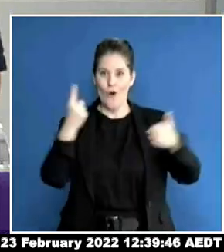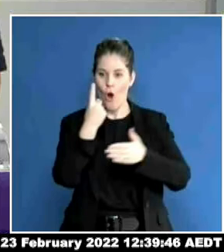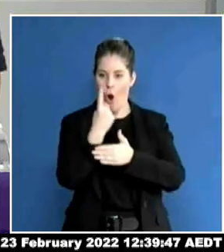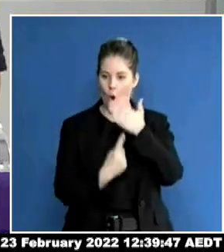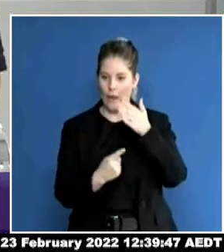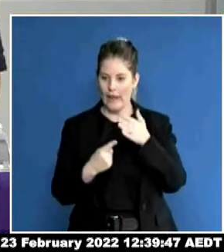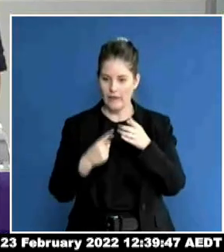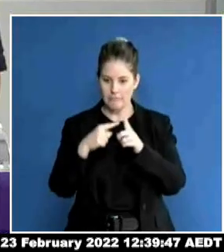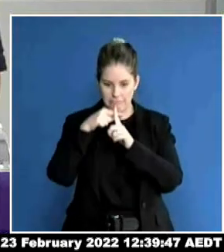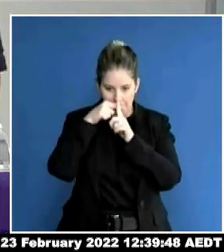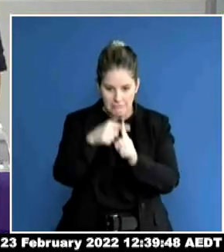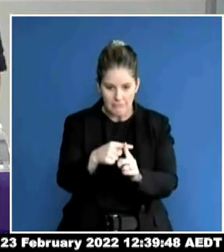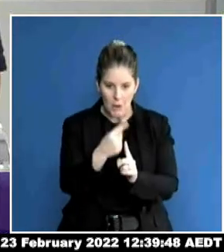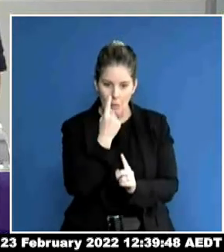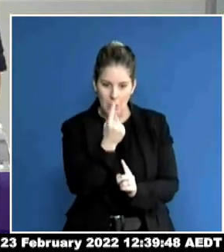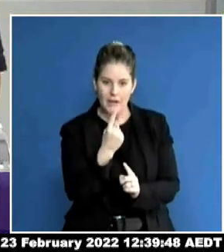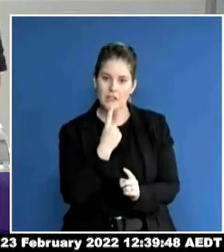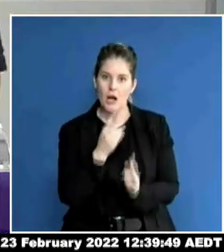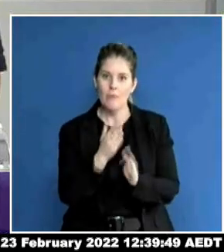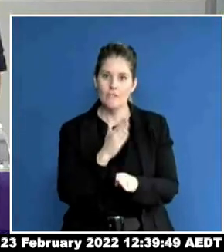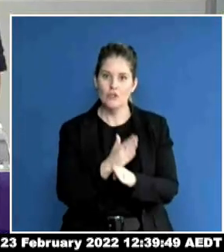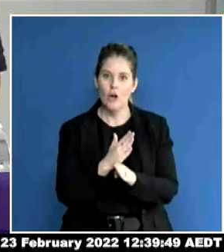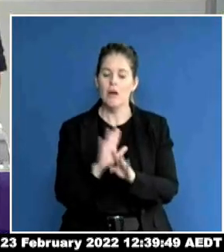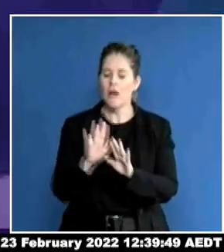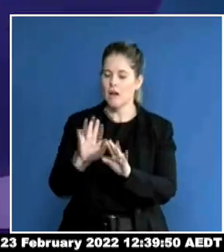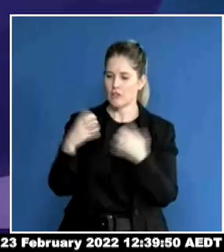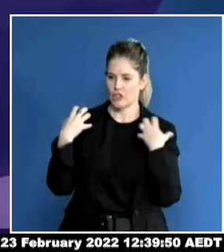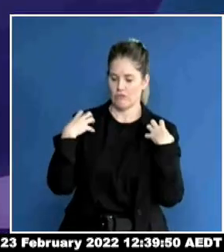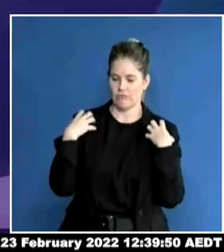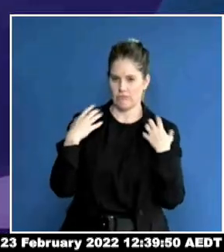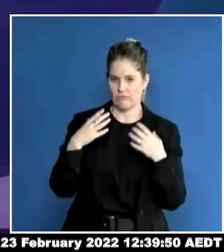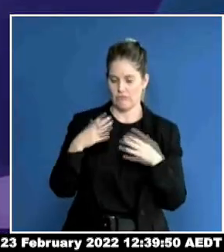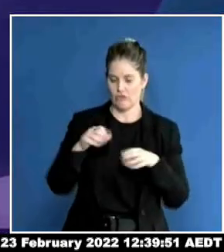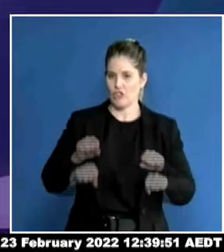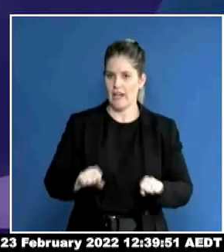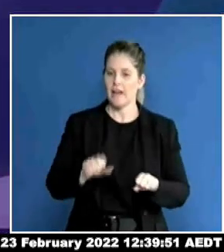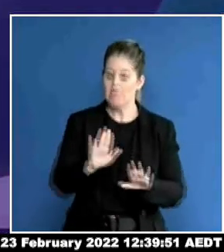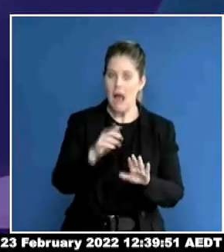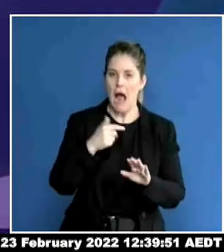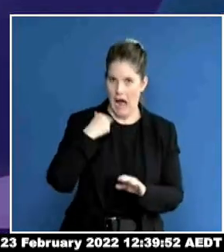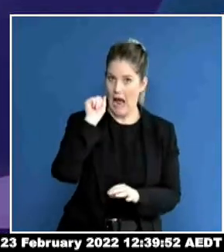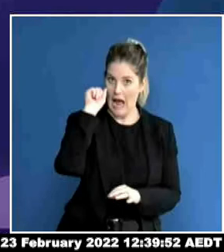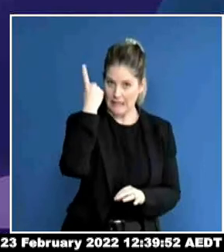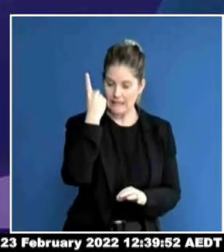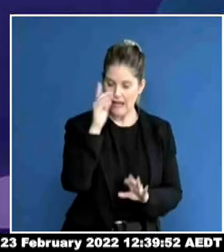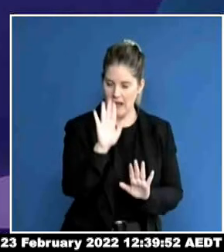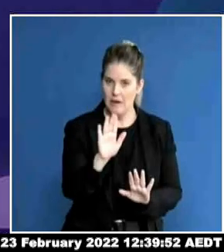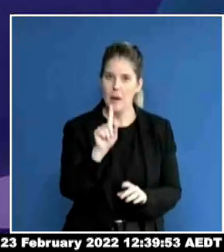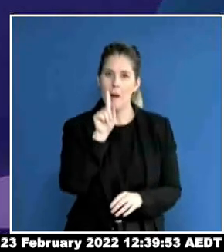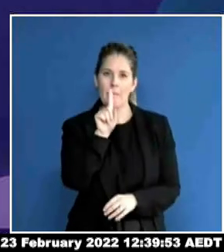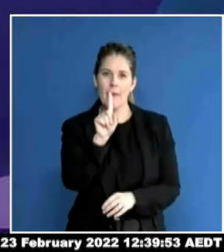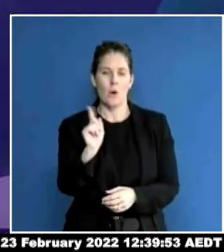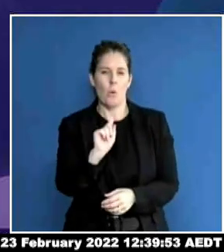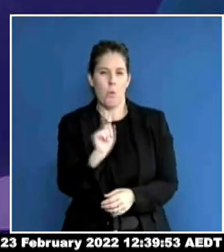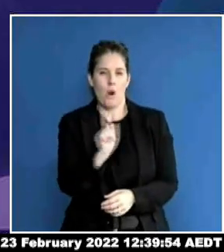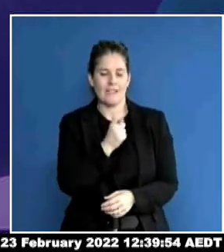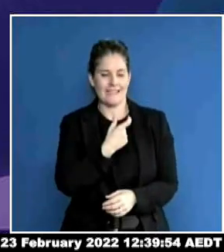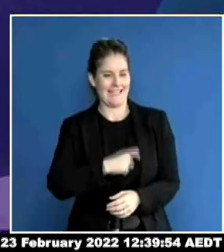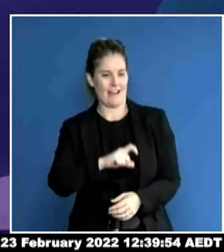I do understand that, because you have explained what's needed. I'm just wondering what the characteristics are of a DES provider that can actually do